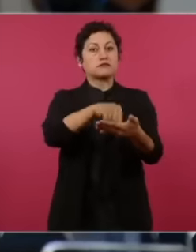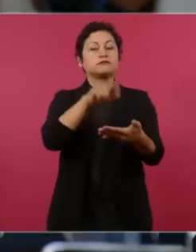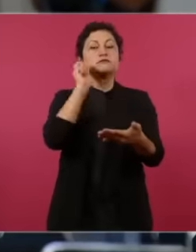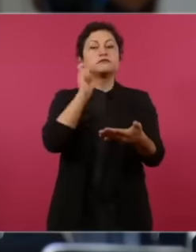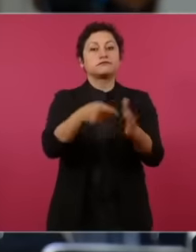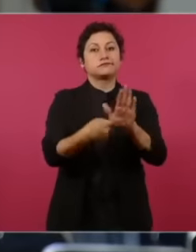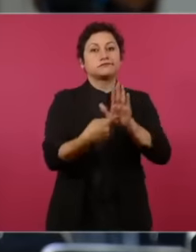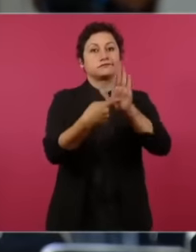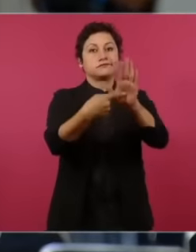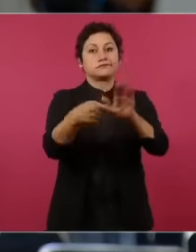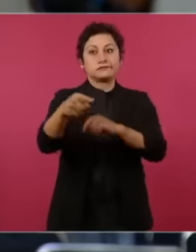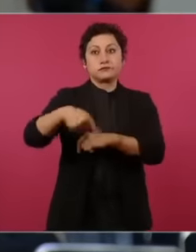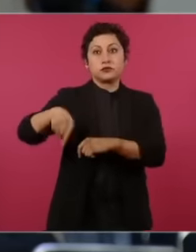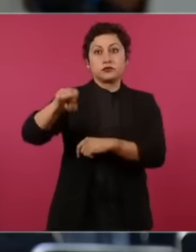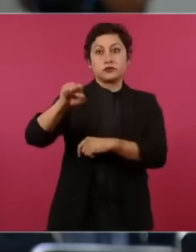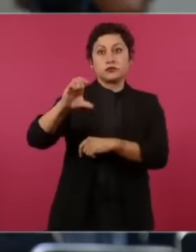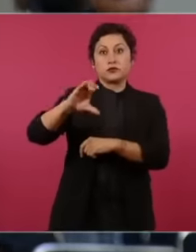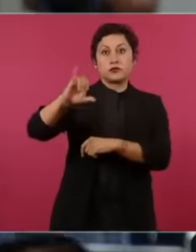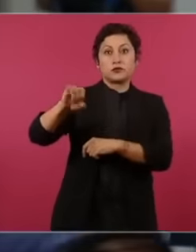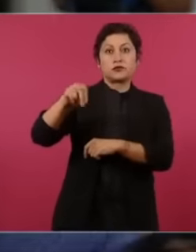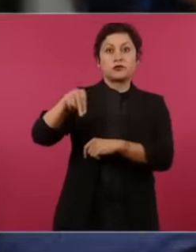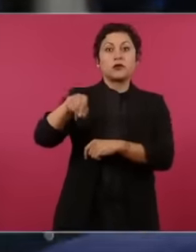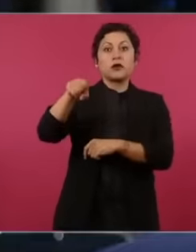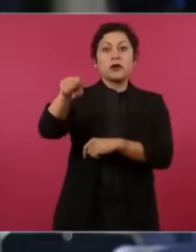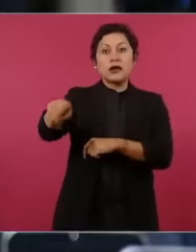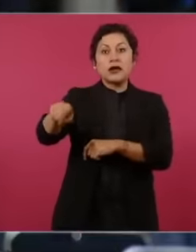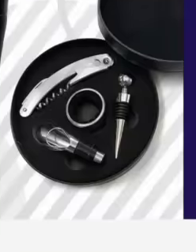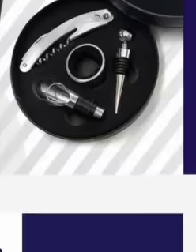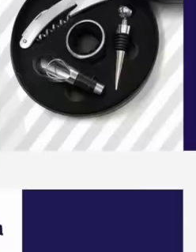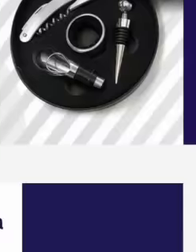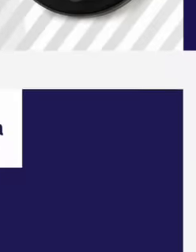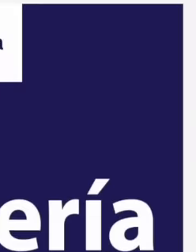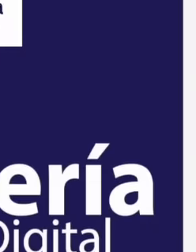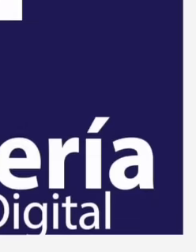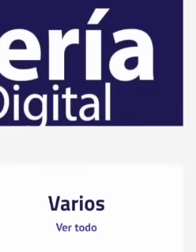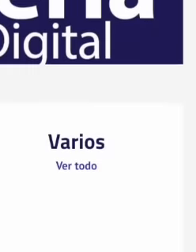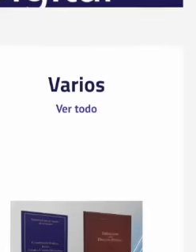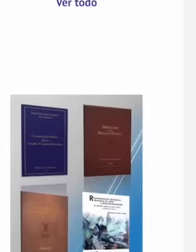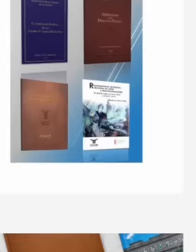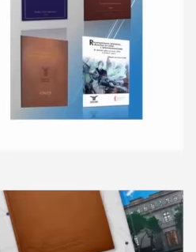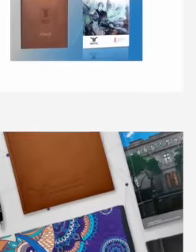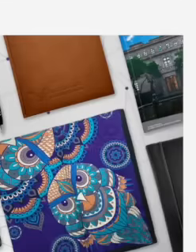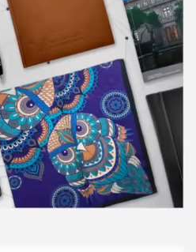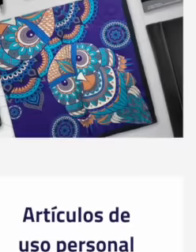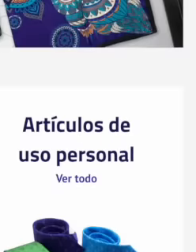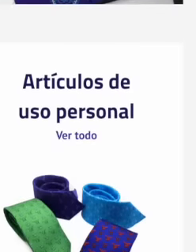sells items in a store as if they were It will be about a soccer team. Among the items